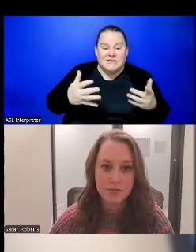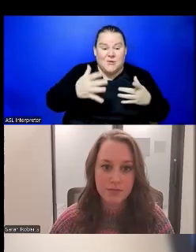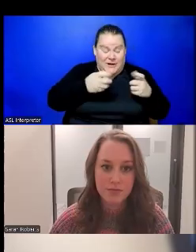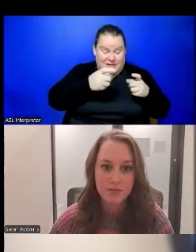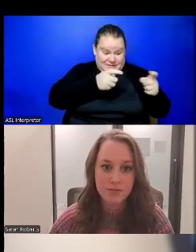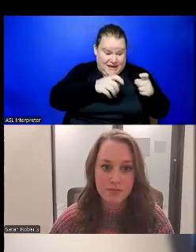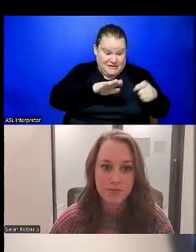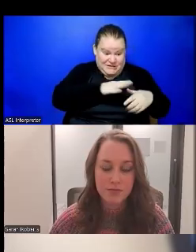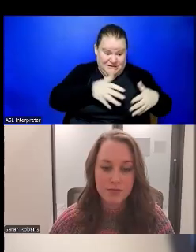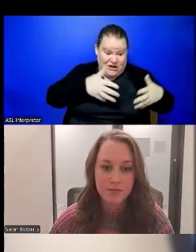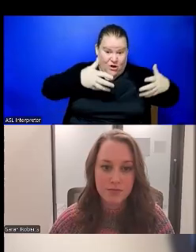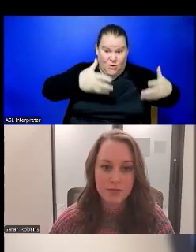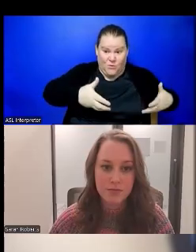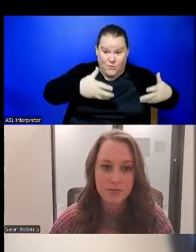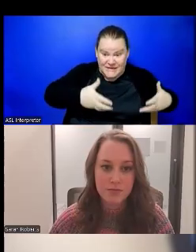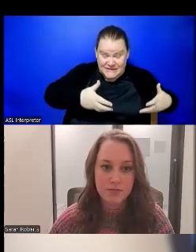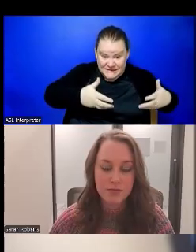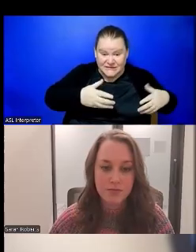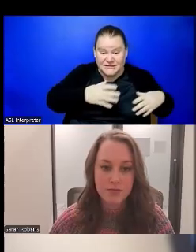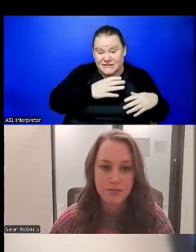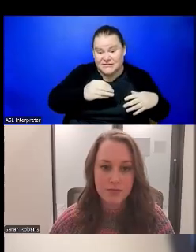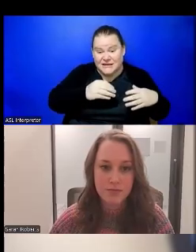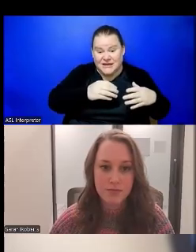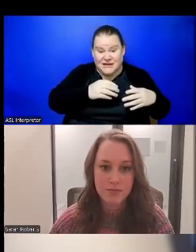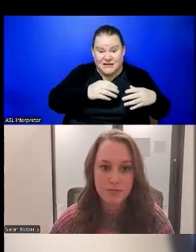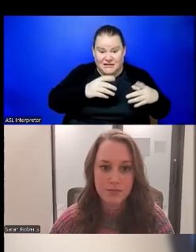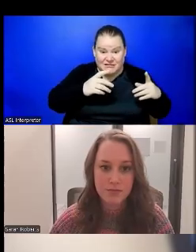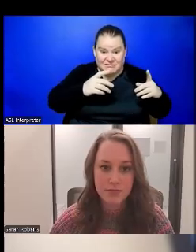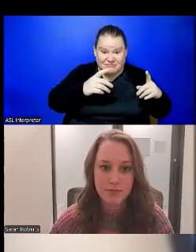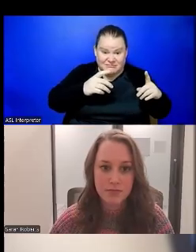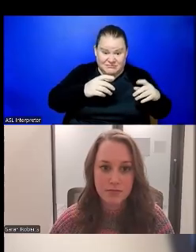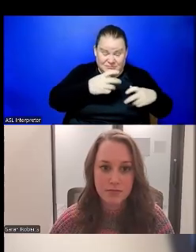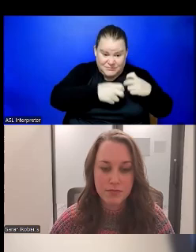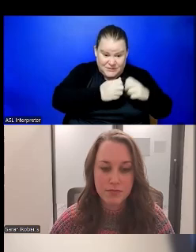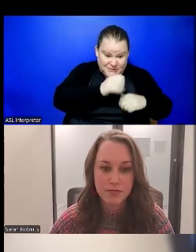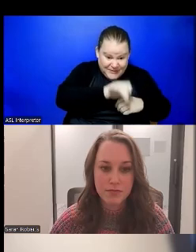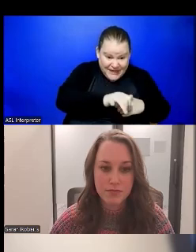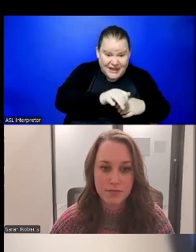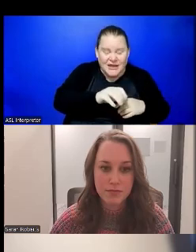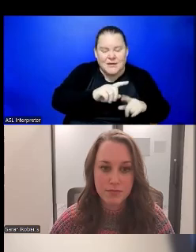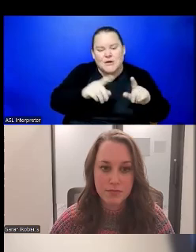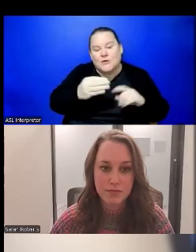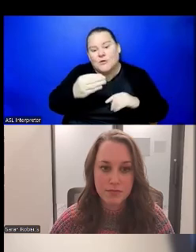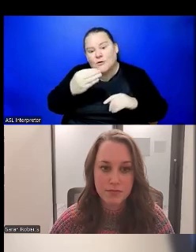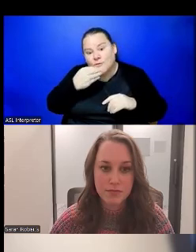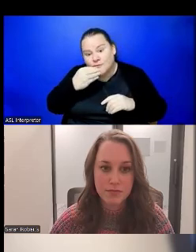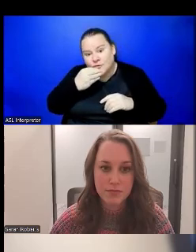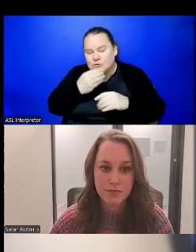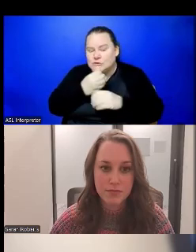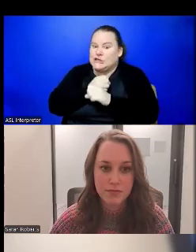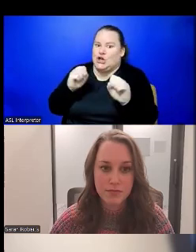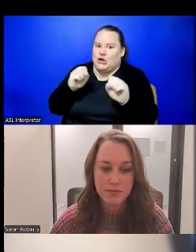secondary medical complications from that, food security is essential to preventing the serious and life threatening